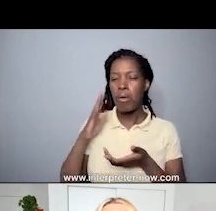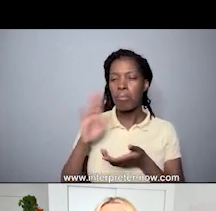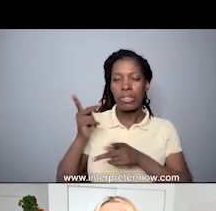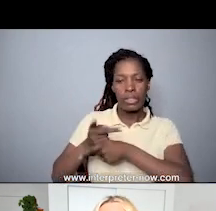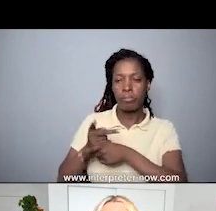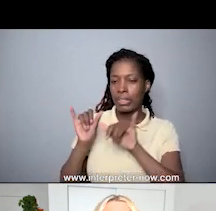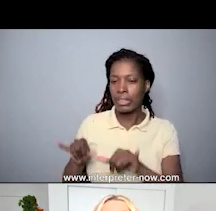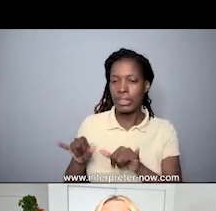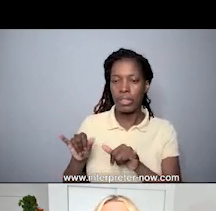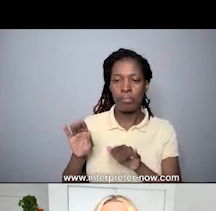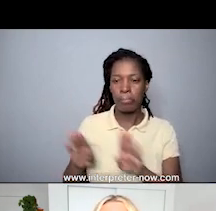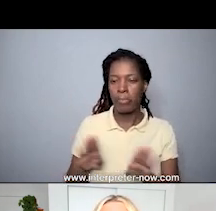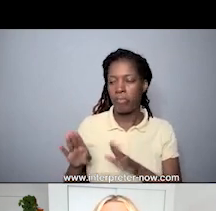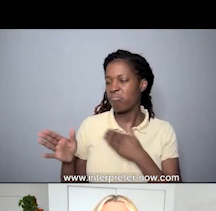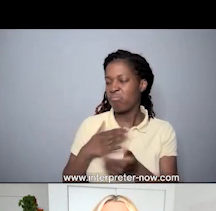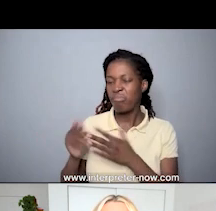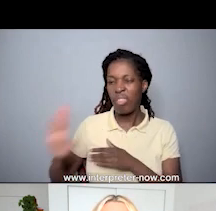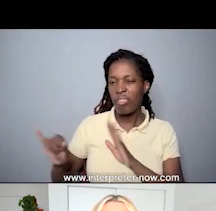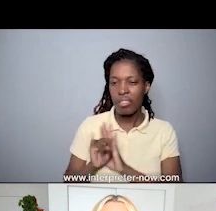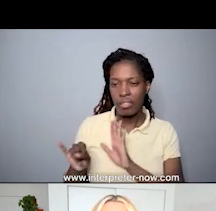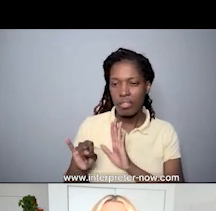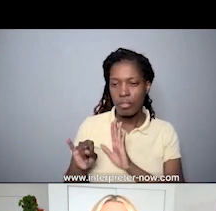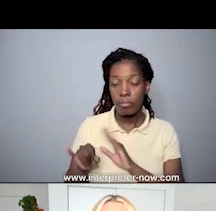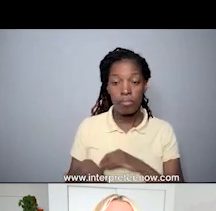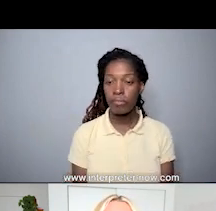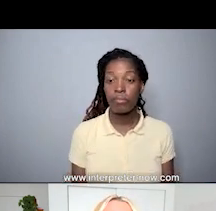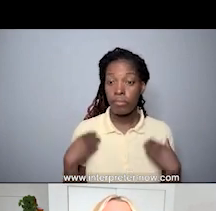treated them, without considering their identity.